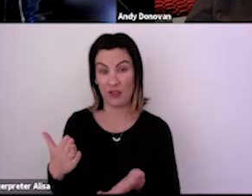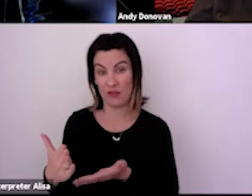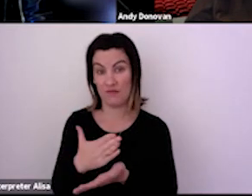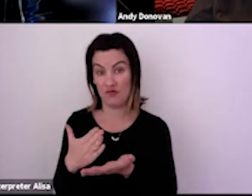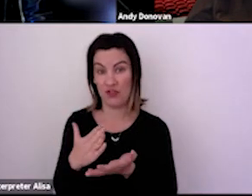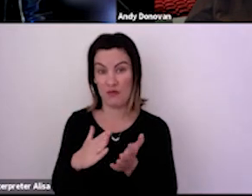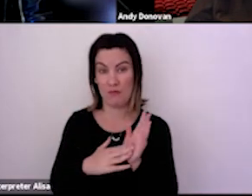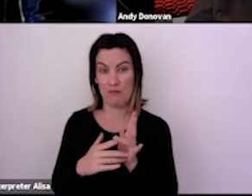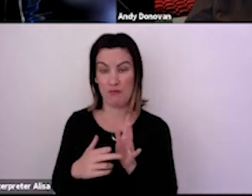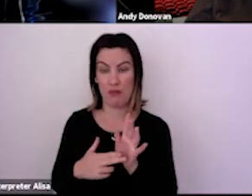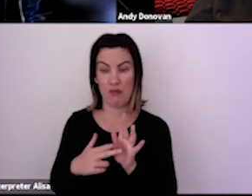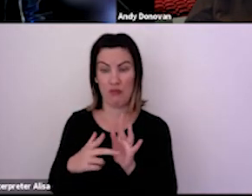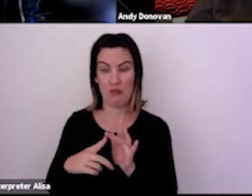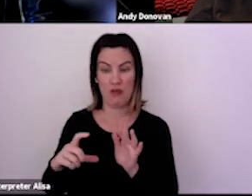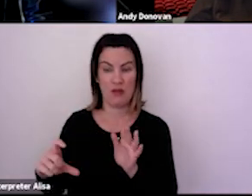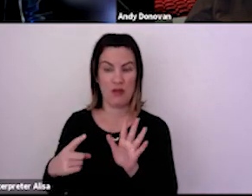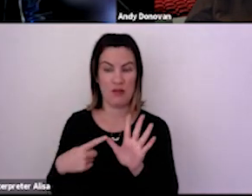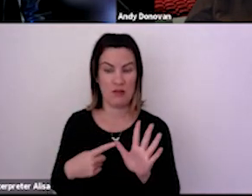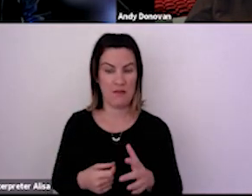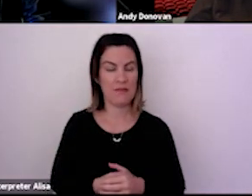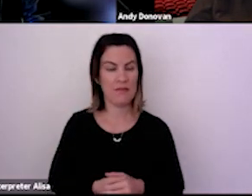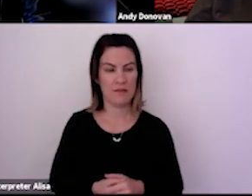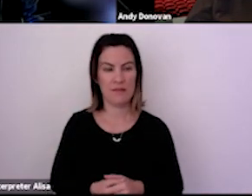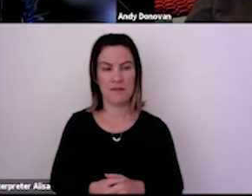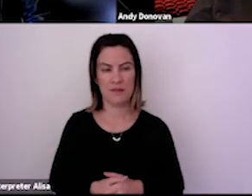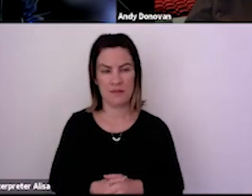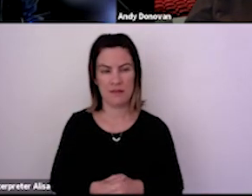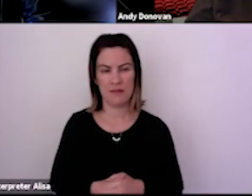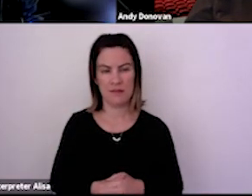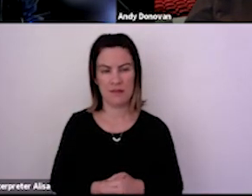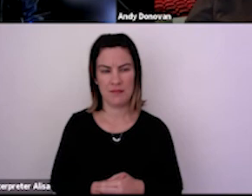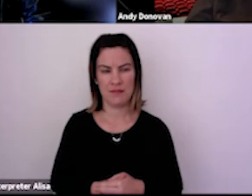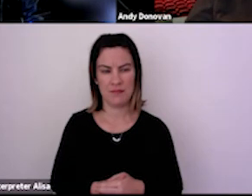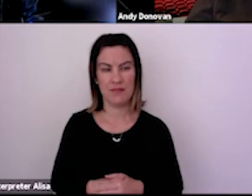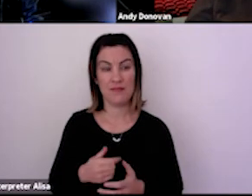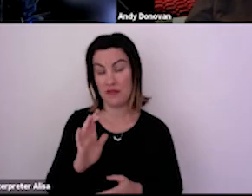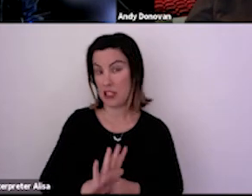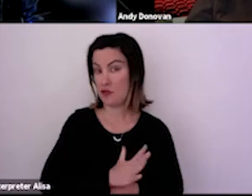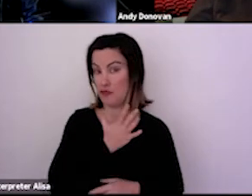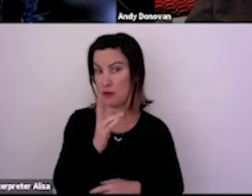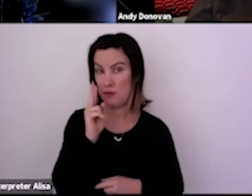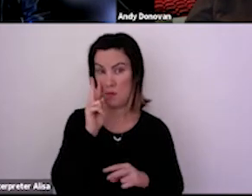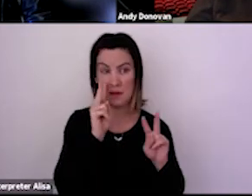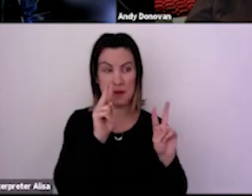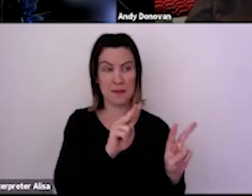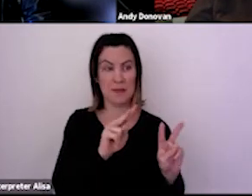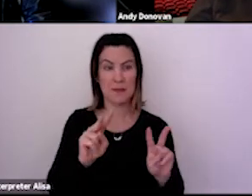I think there is some interesting things that we see in terms of the themes. I